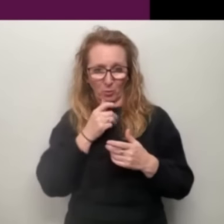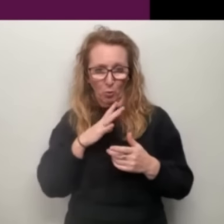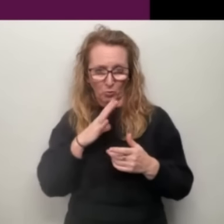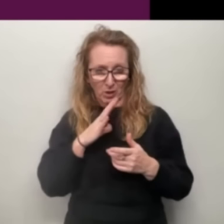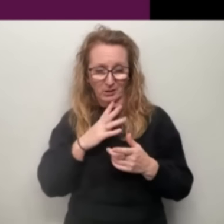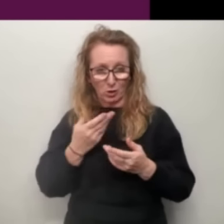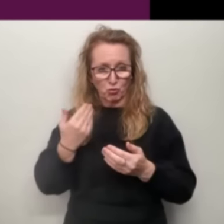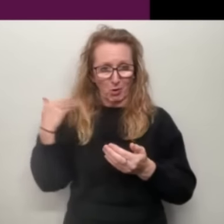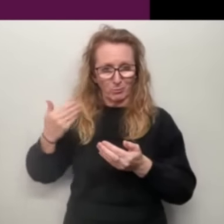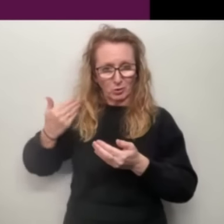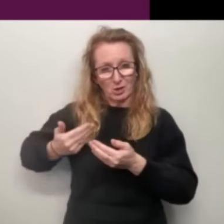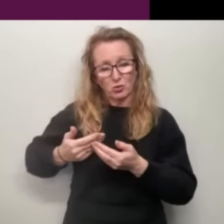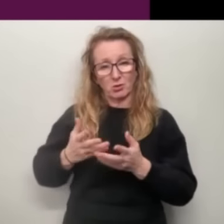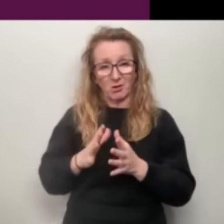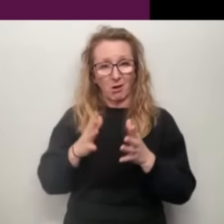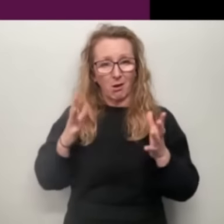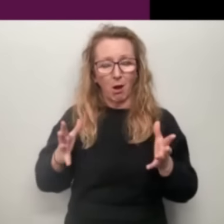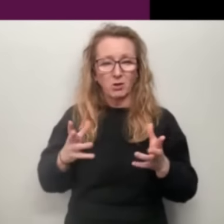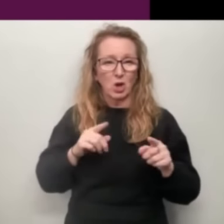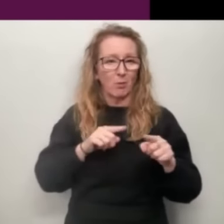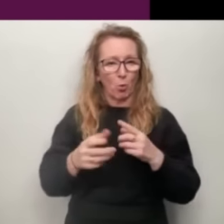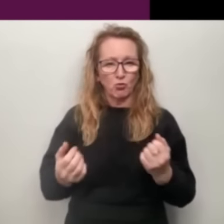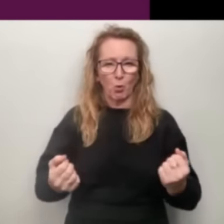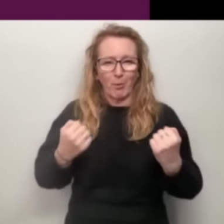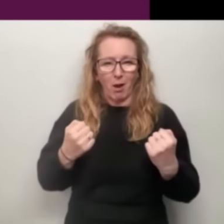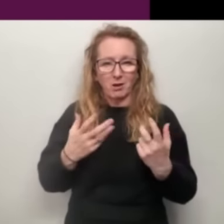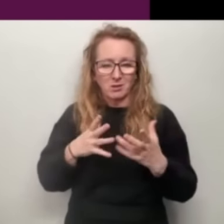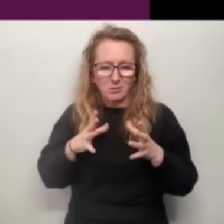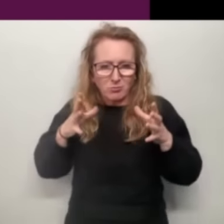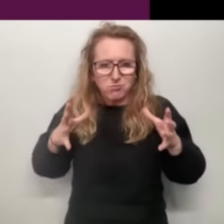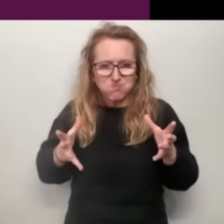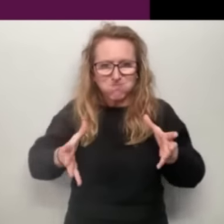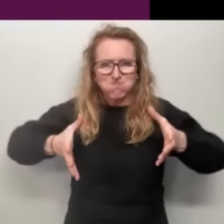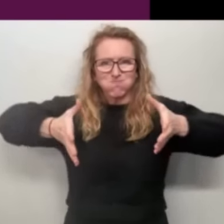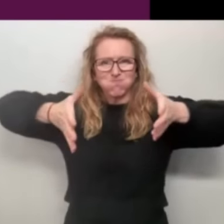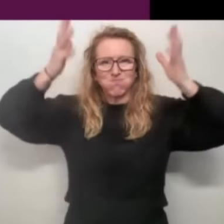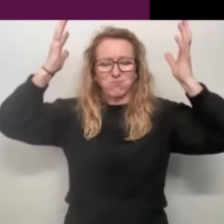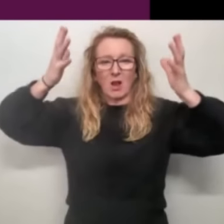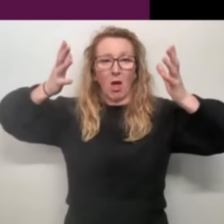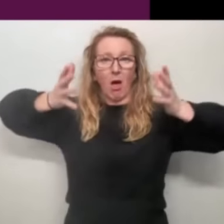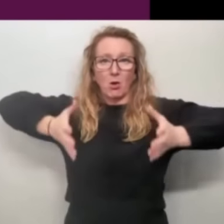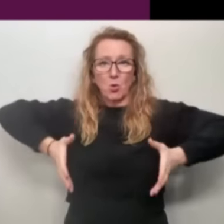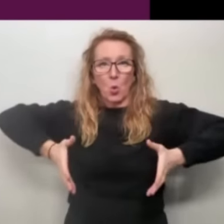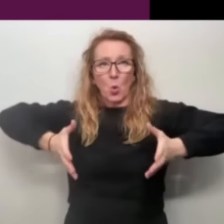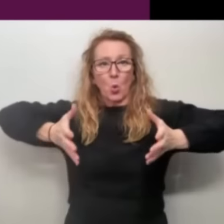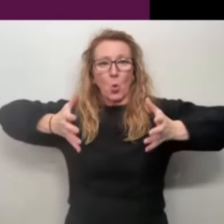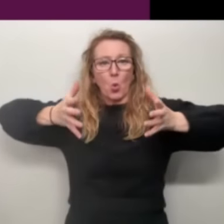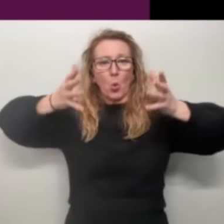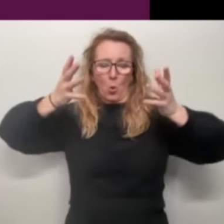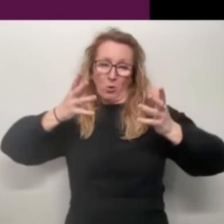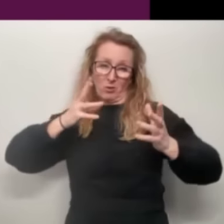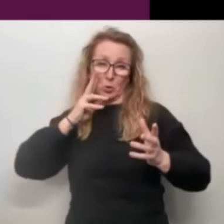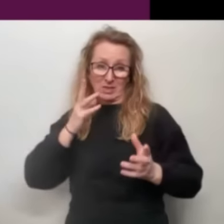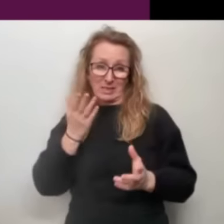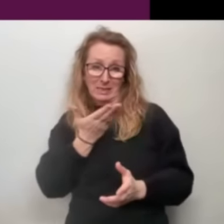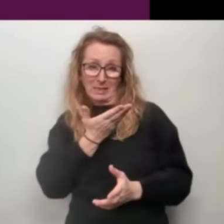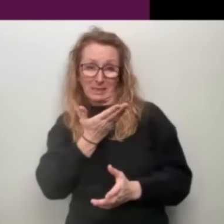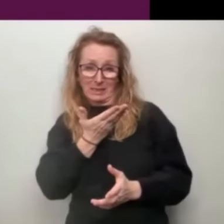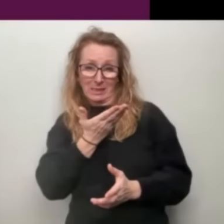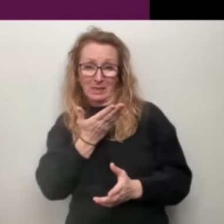Larger and more robust furnaces were constructed. These were large upright shafts. We can see in this wonderful cutaway image here,